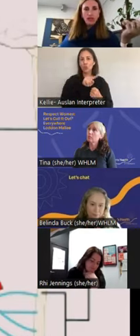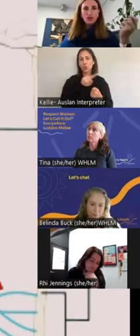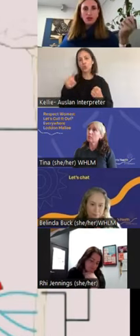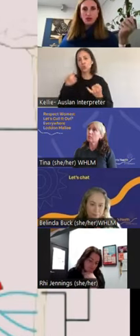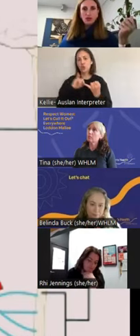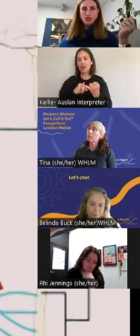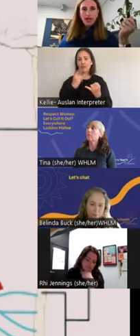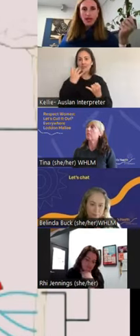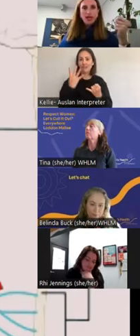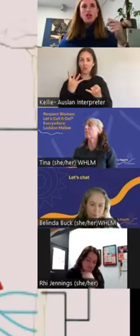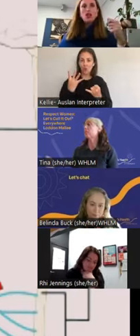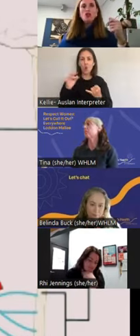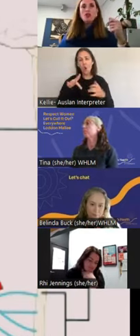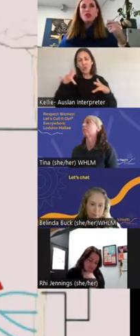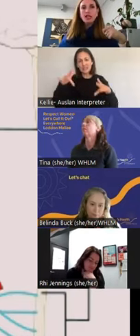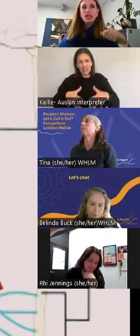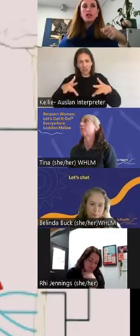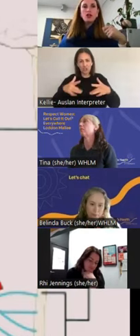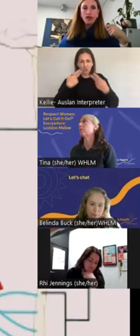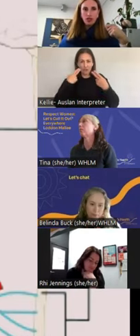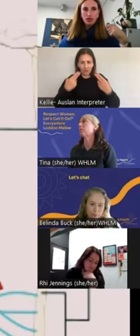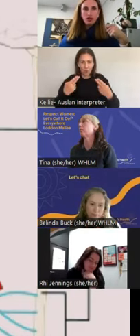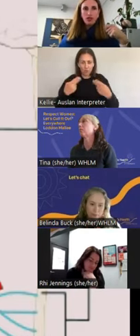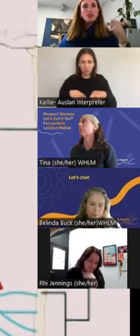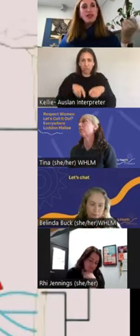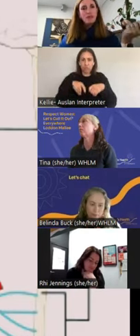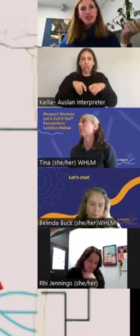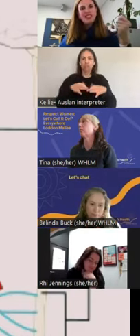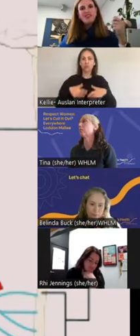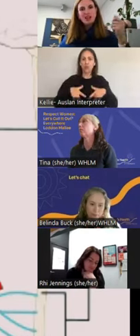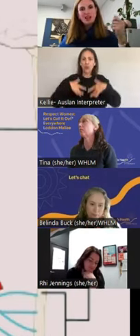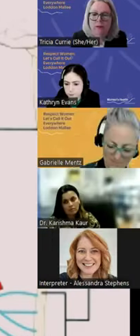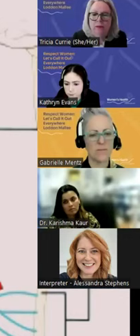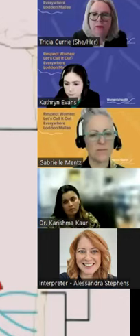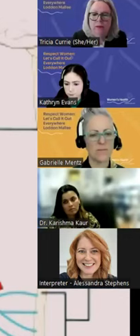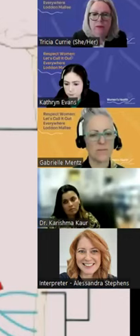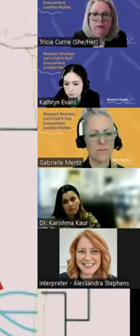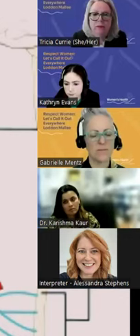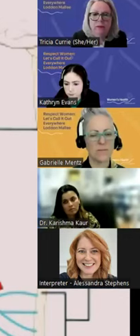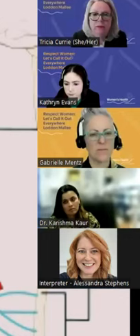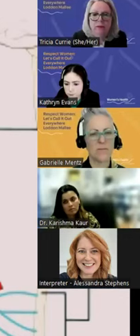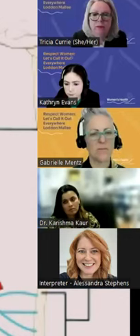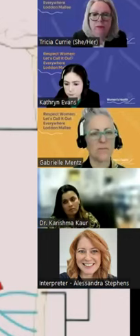penis or your vagina you can get an erection. So that means if someone is being catheterized